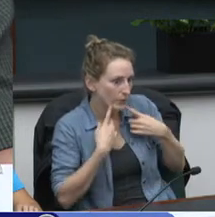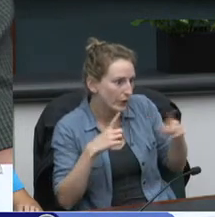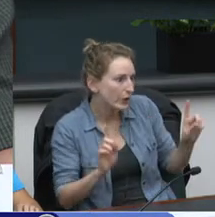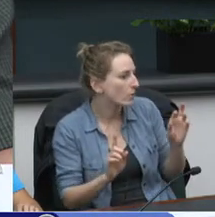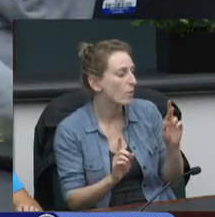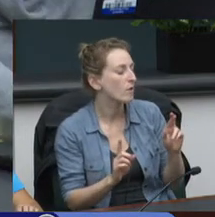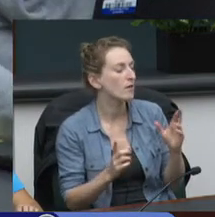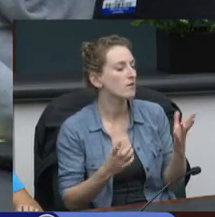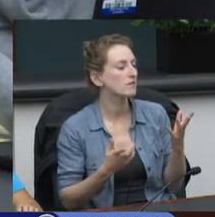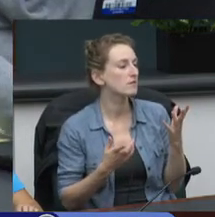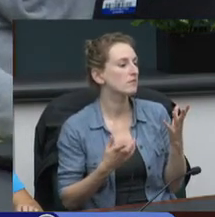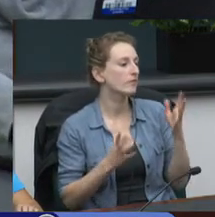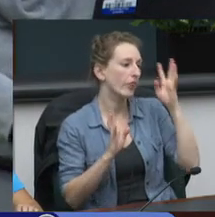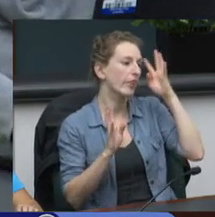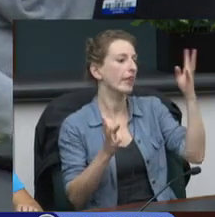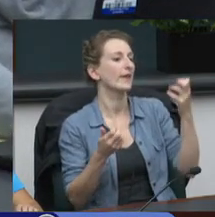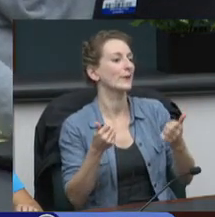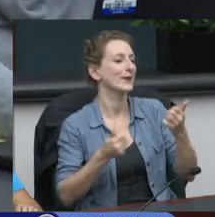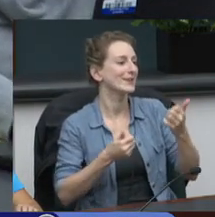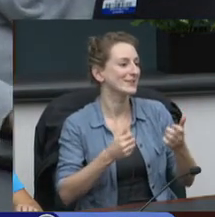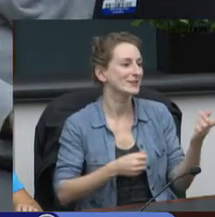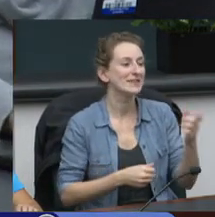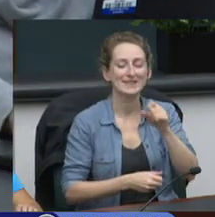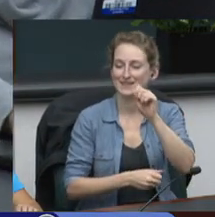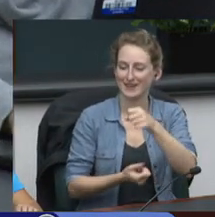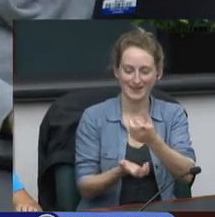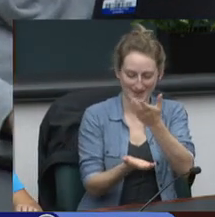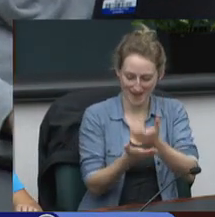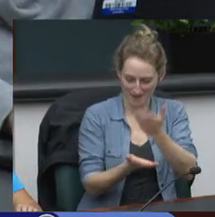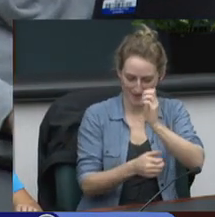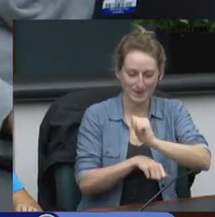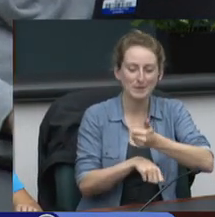yes it is evidence-based they've worked in communities that have adopted these